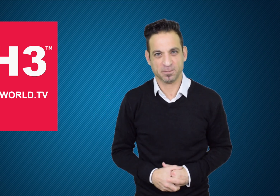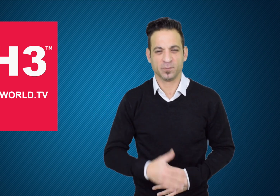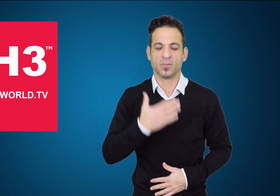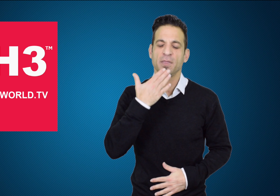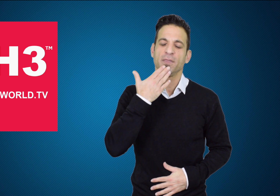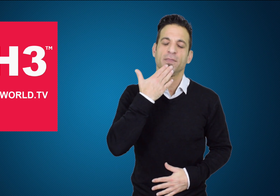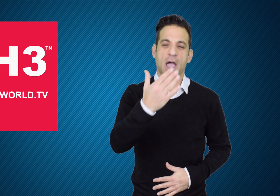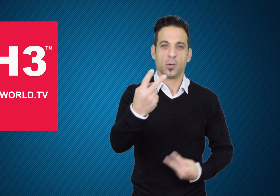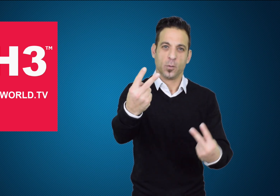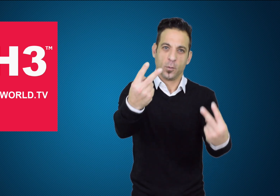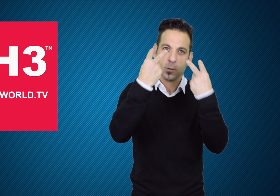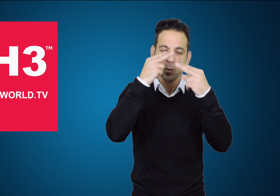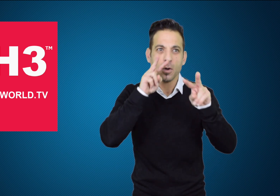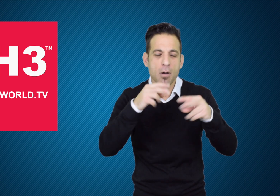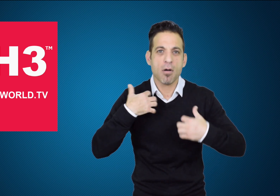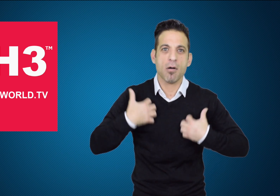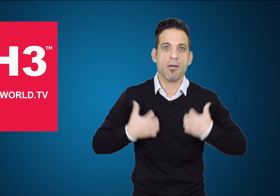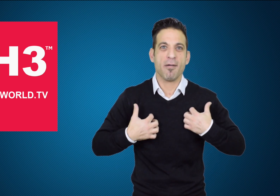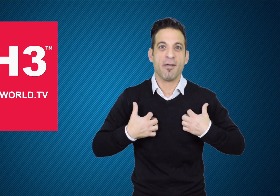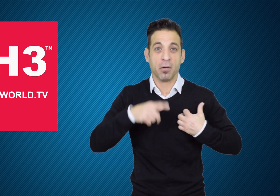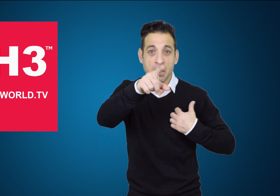Thank you for watching.